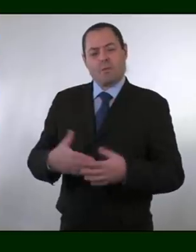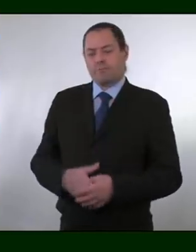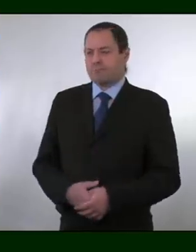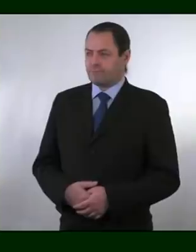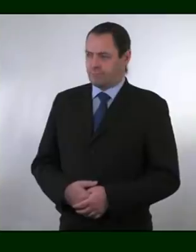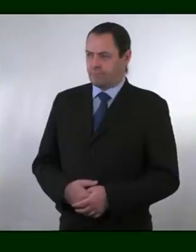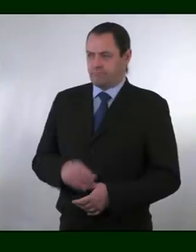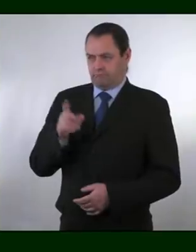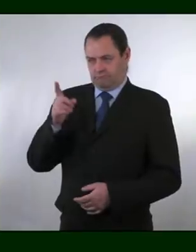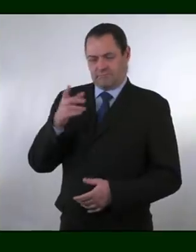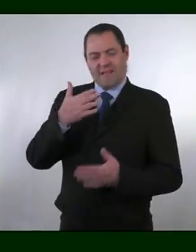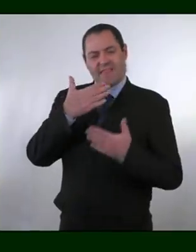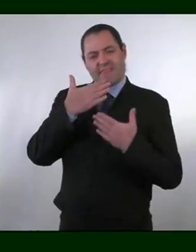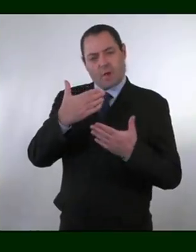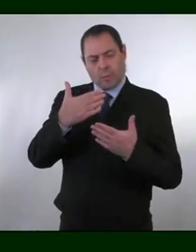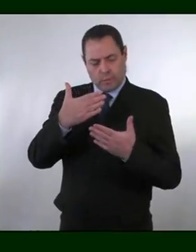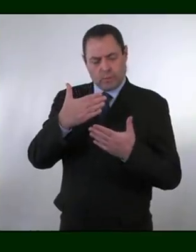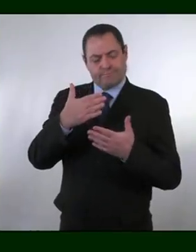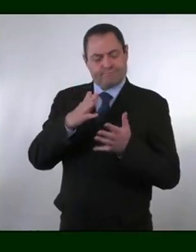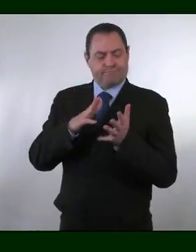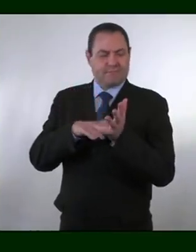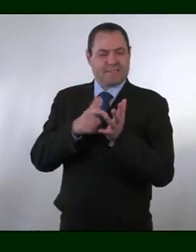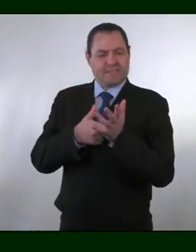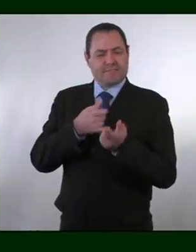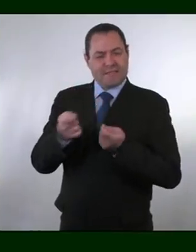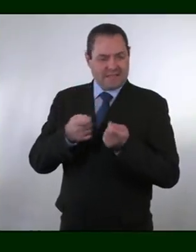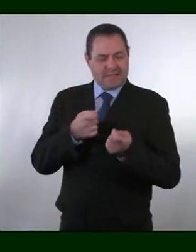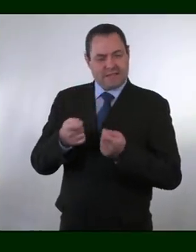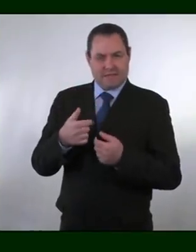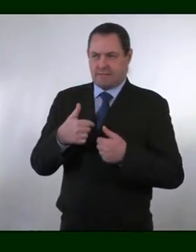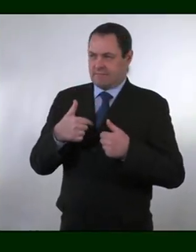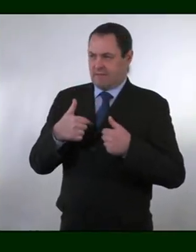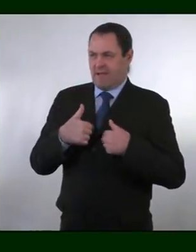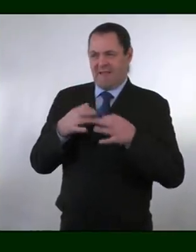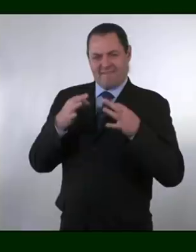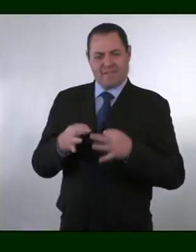Mr Speaker, I know that you have been updated by my officials on Privy Council terms on the leak